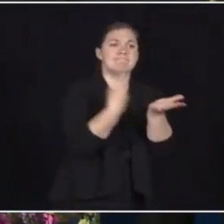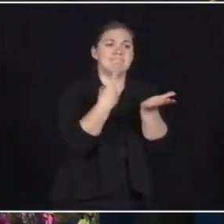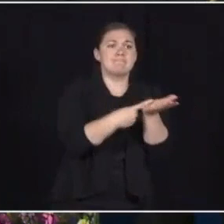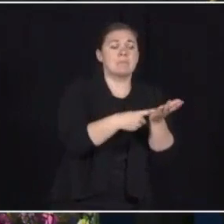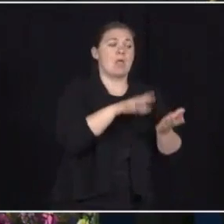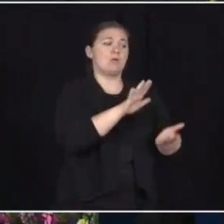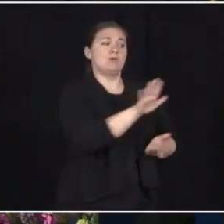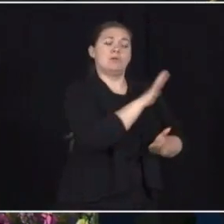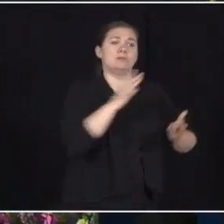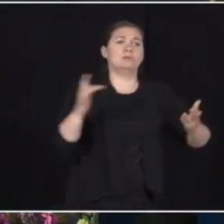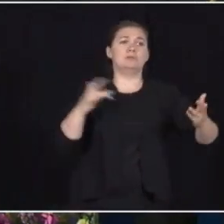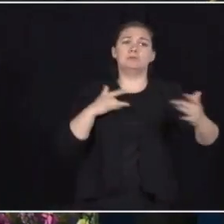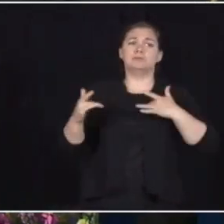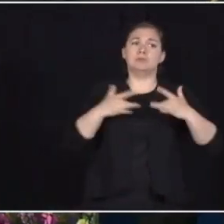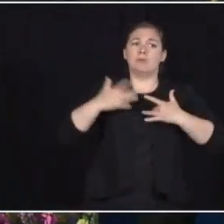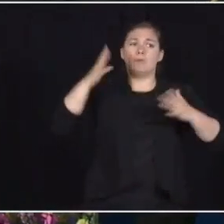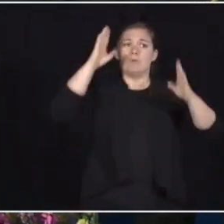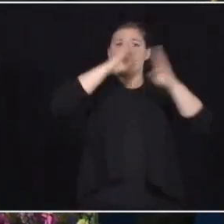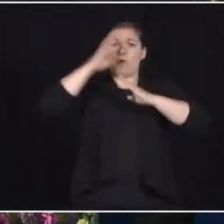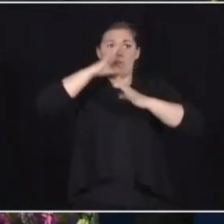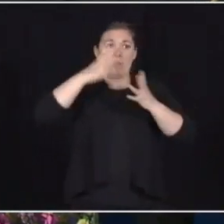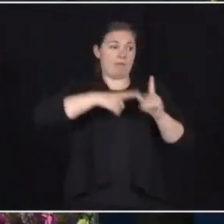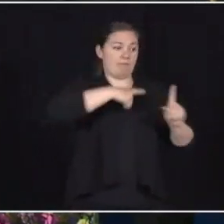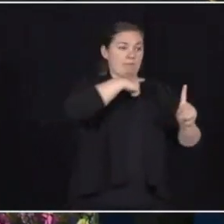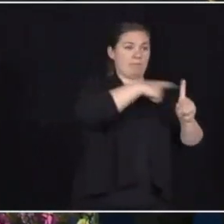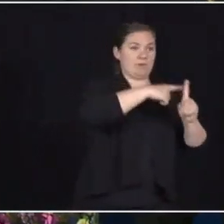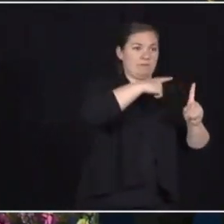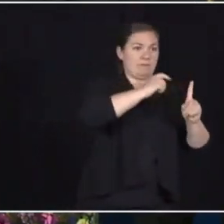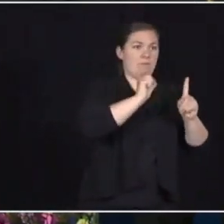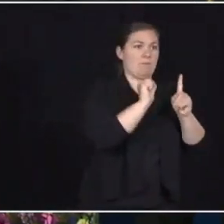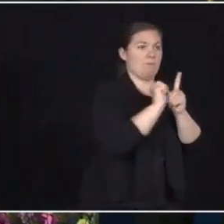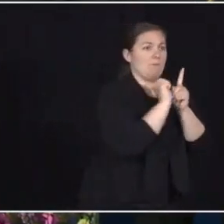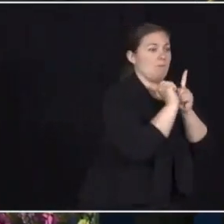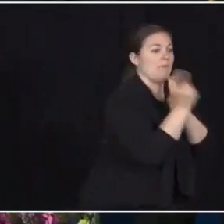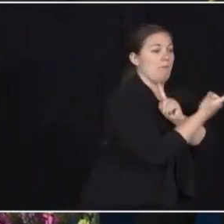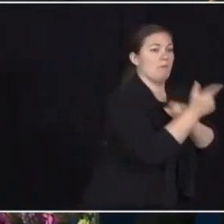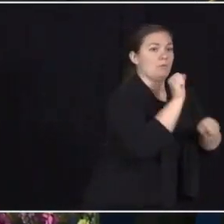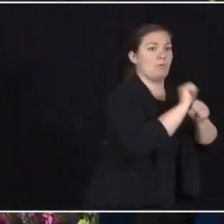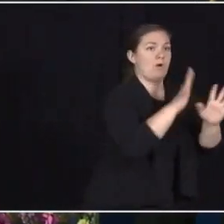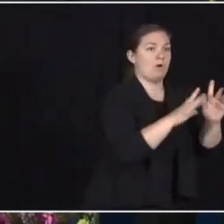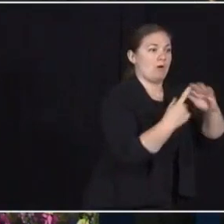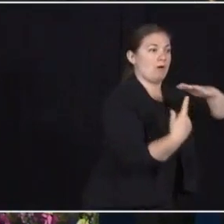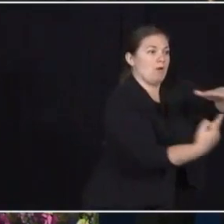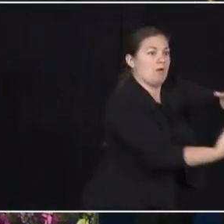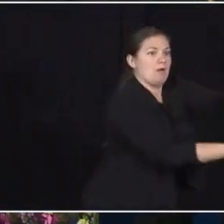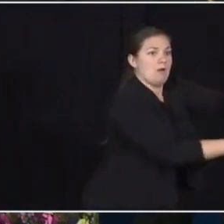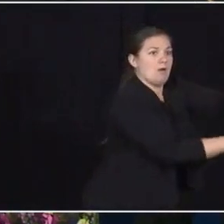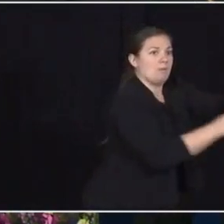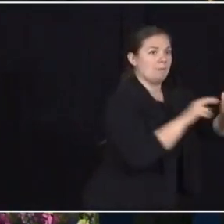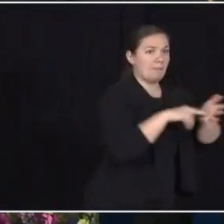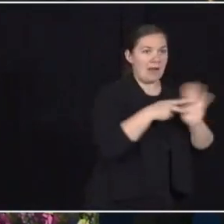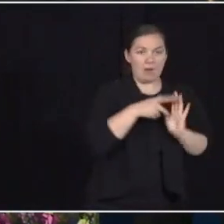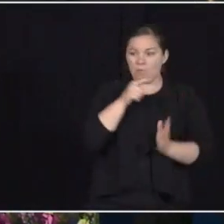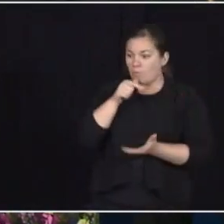cooperating. I know our chief medical officers talk to them. I understand their concerns. Their concerns if they test positive, they are